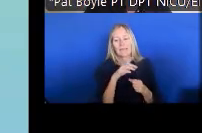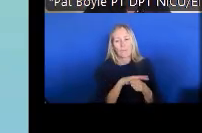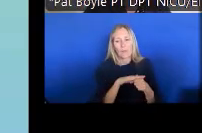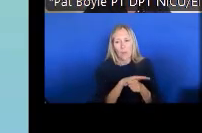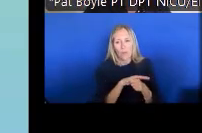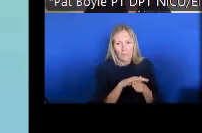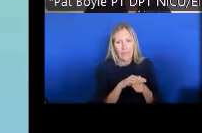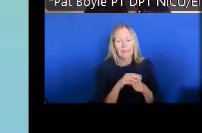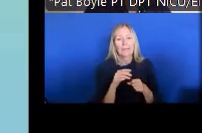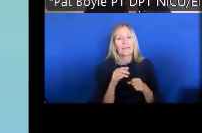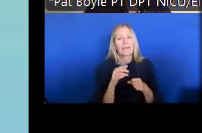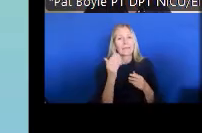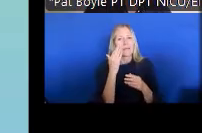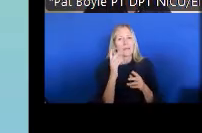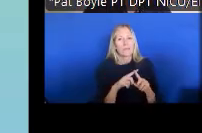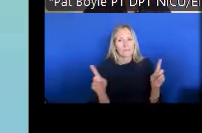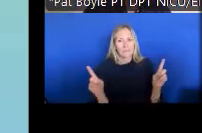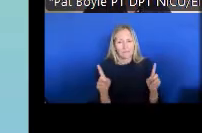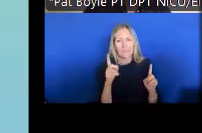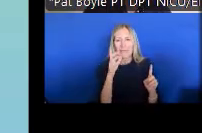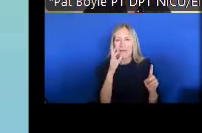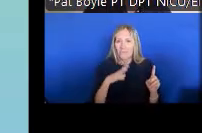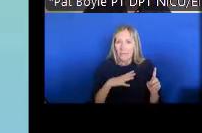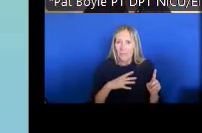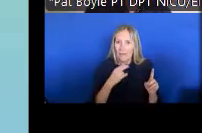are mother's voice, female voice, high pitched sound, which